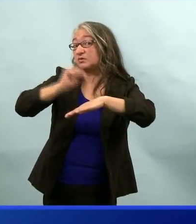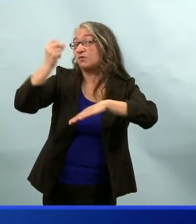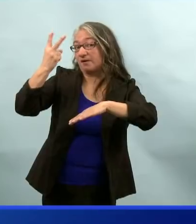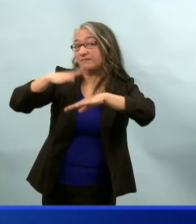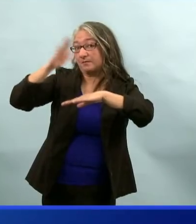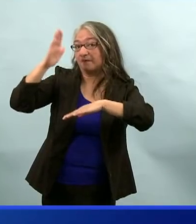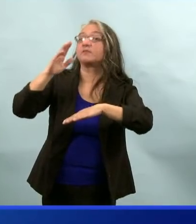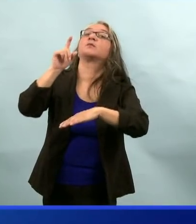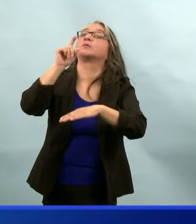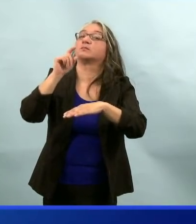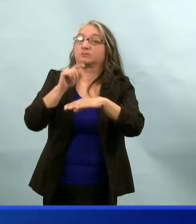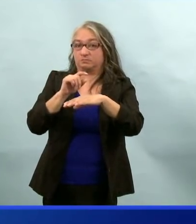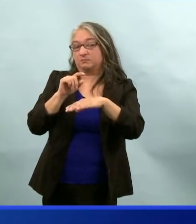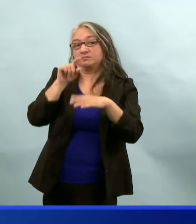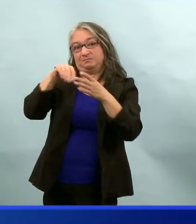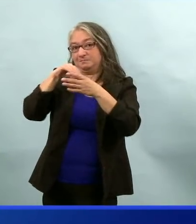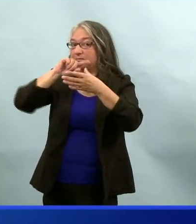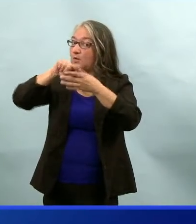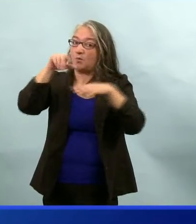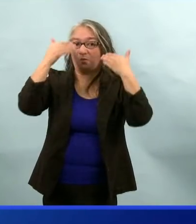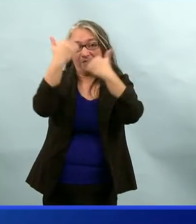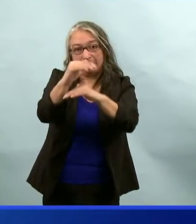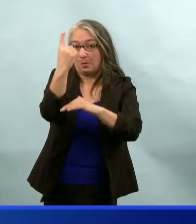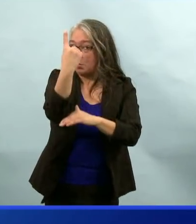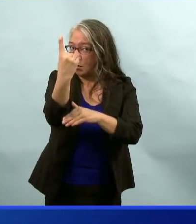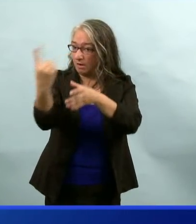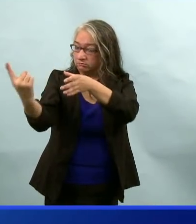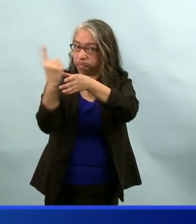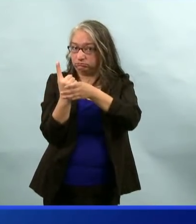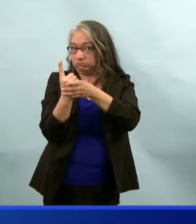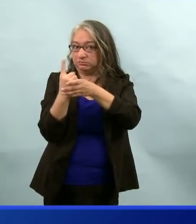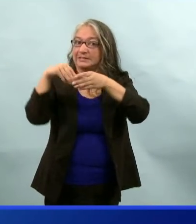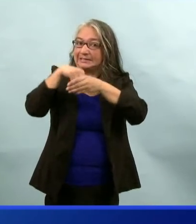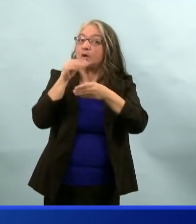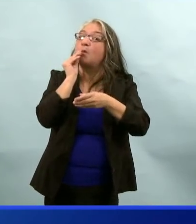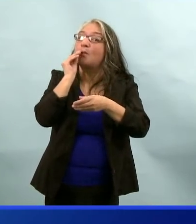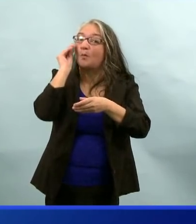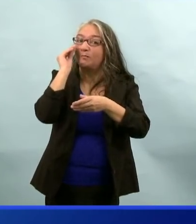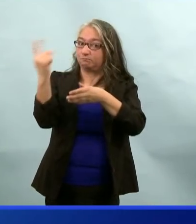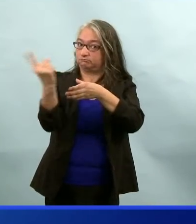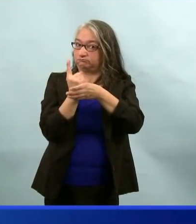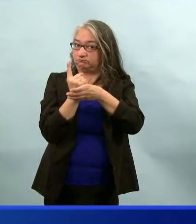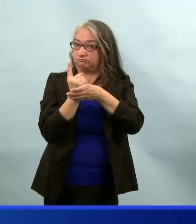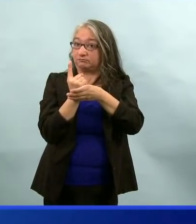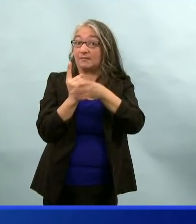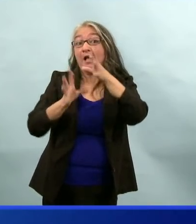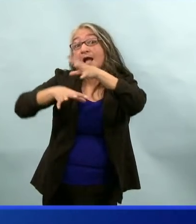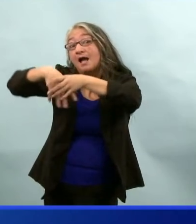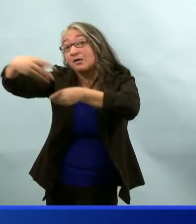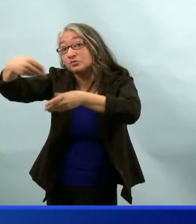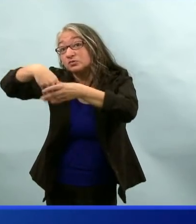give 10 outdoors as well so i mean i think the orders help address that risk rapid testing or